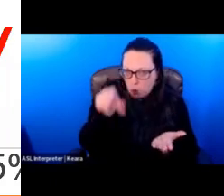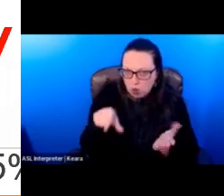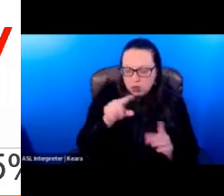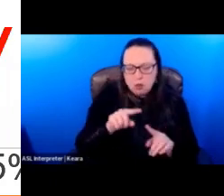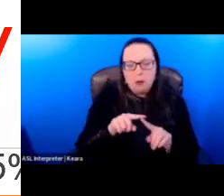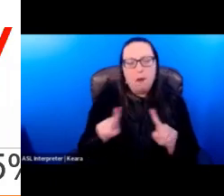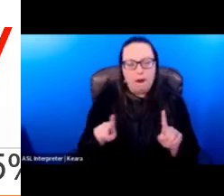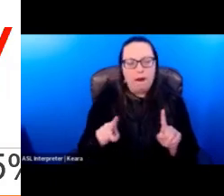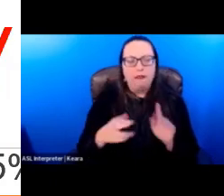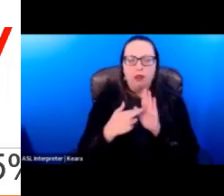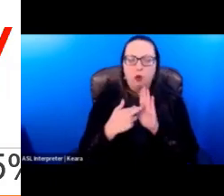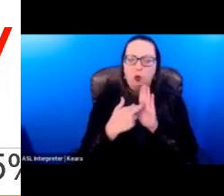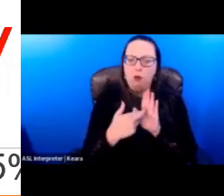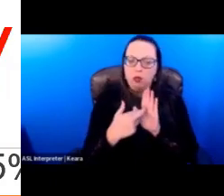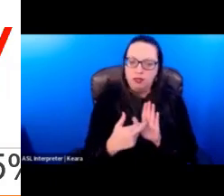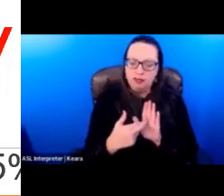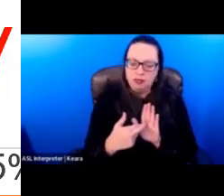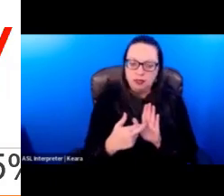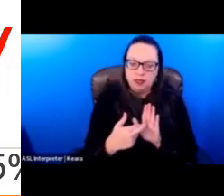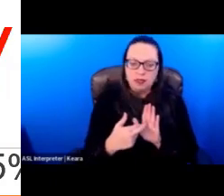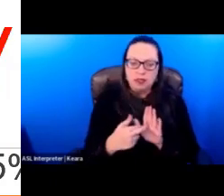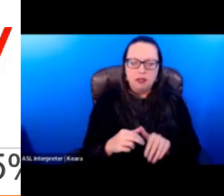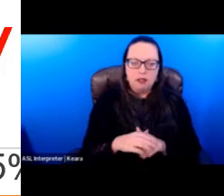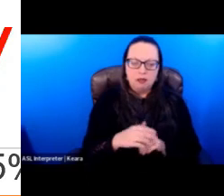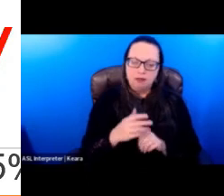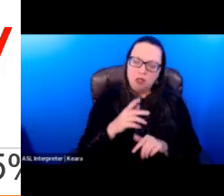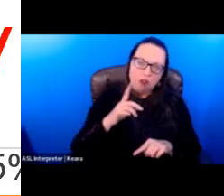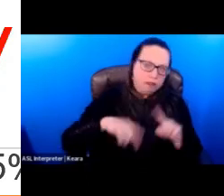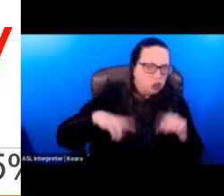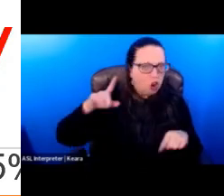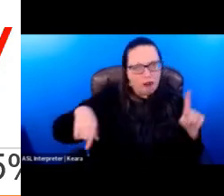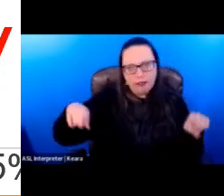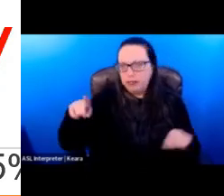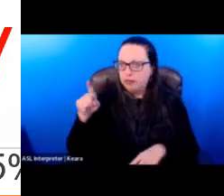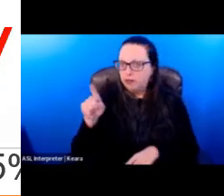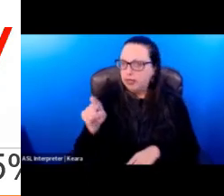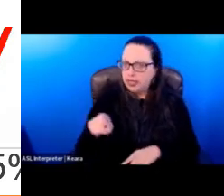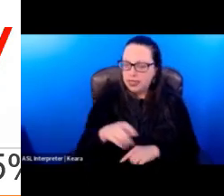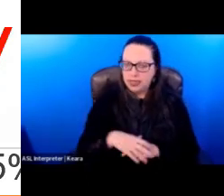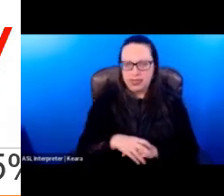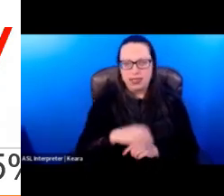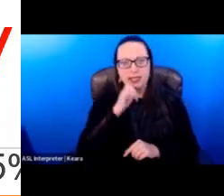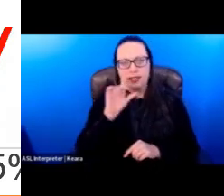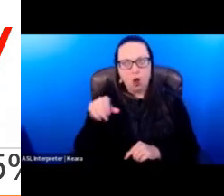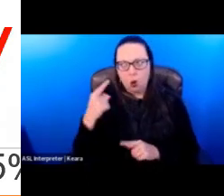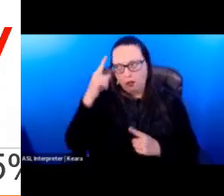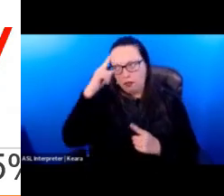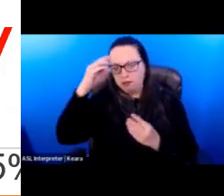represent a variety of needs. It's not just around cognitive problems, necessarily, but they